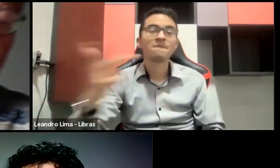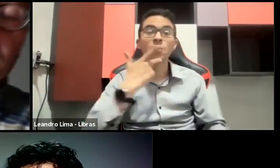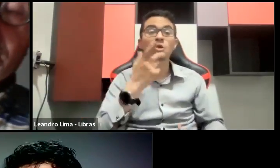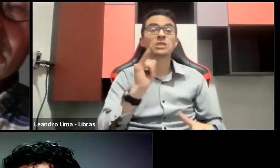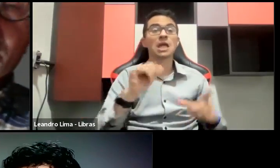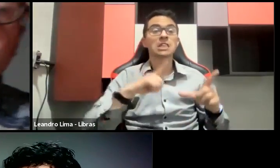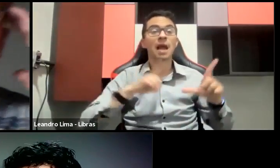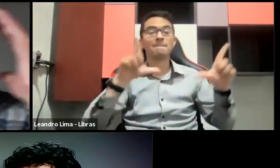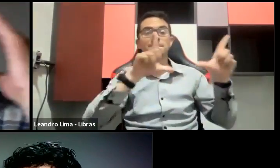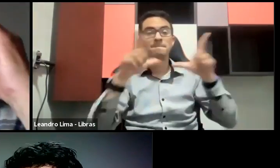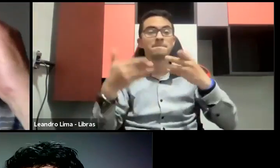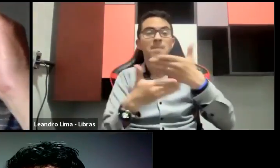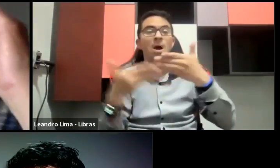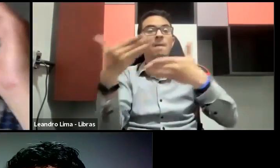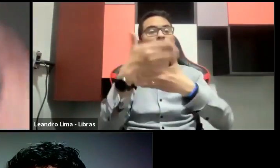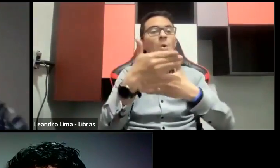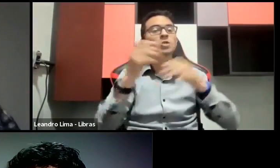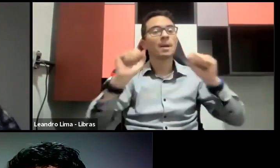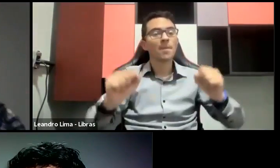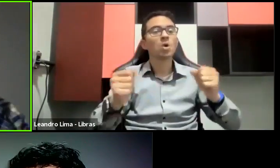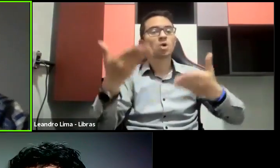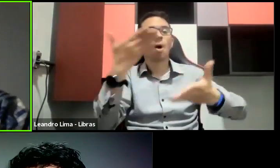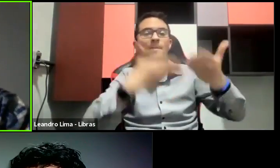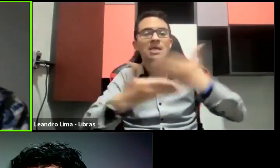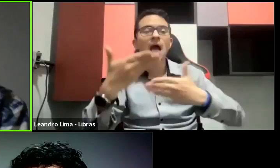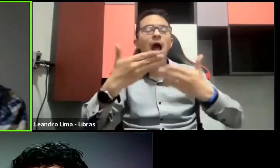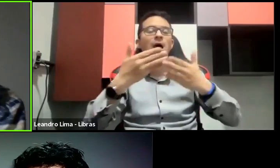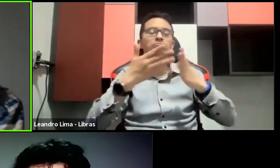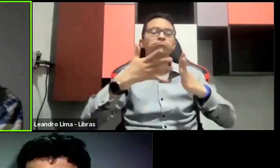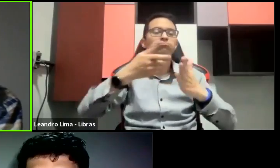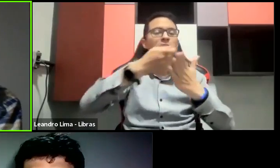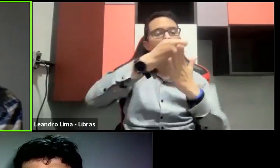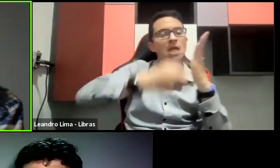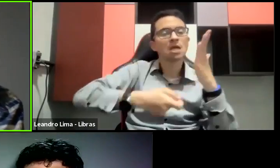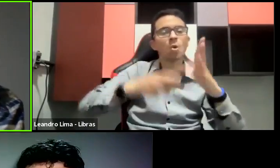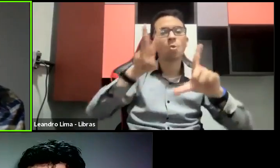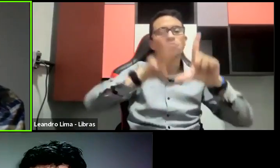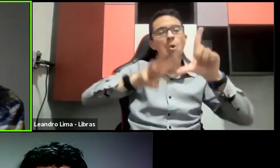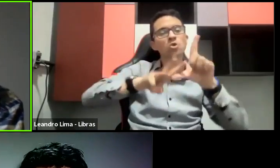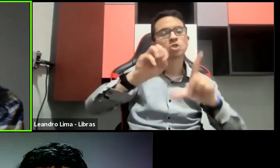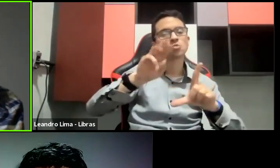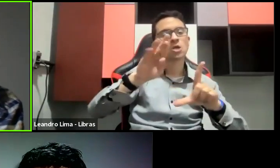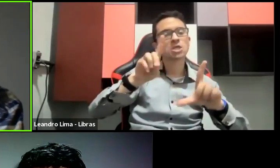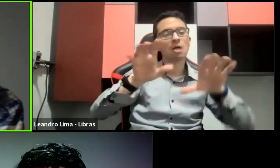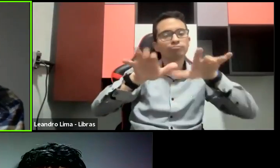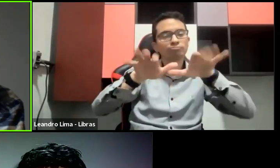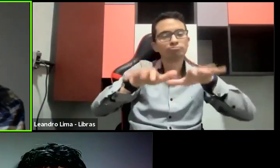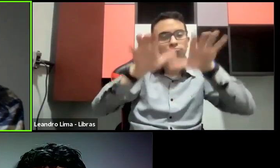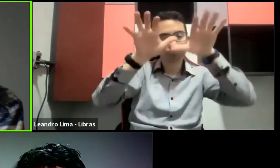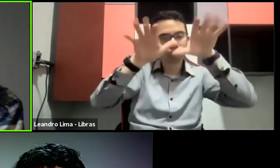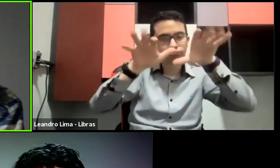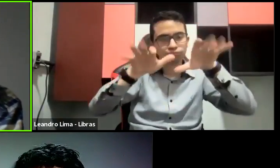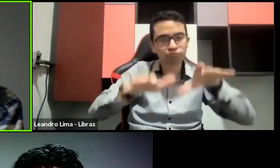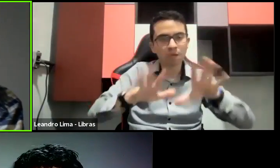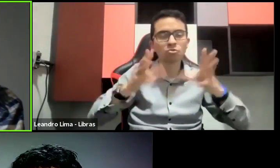Walter said. You're Walter said, You're. Walter said, You're actually, I sent actually, I sent to you, Monica